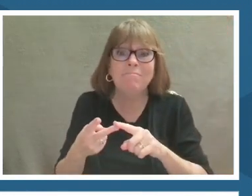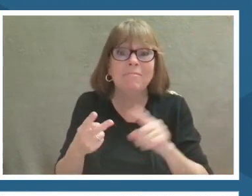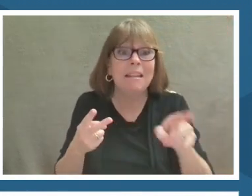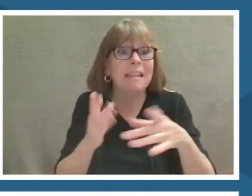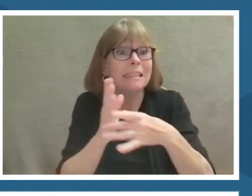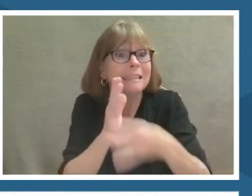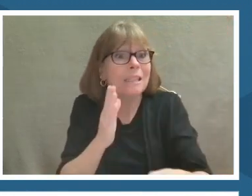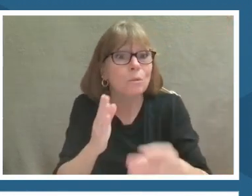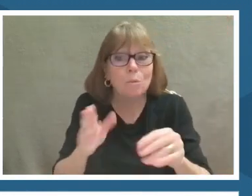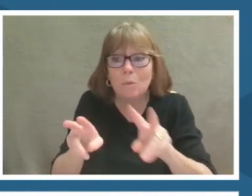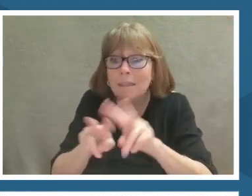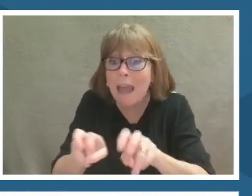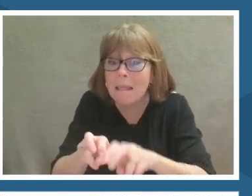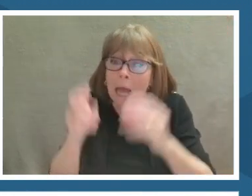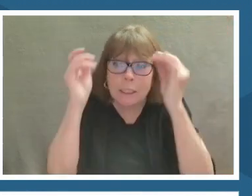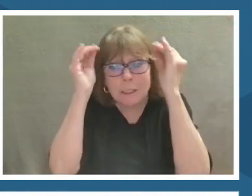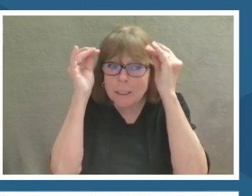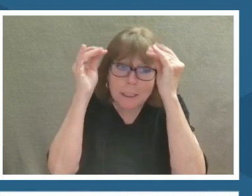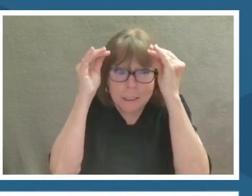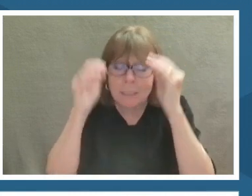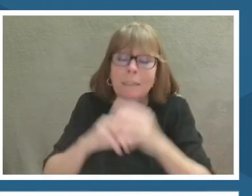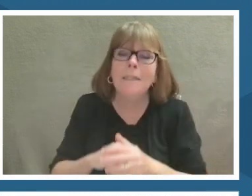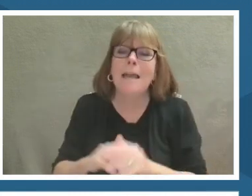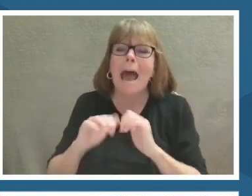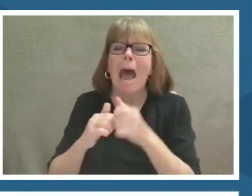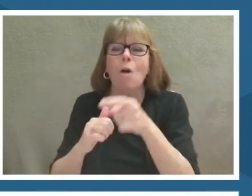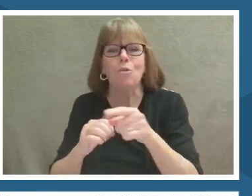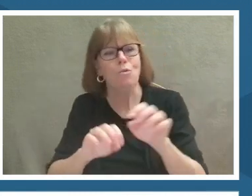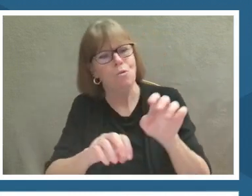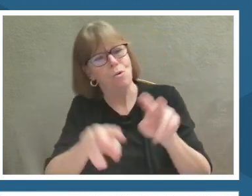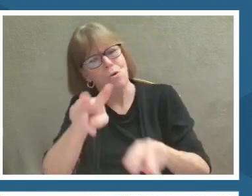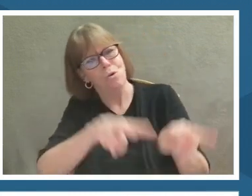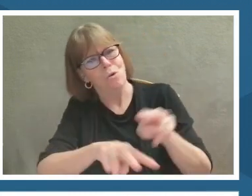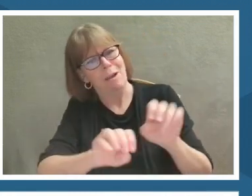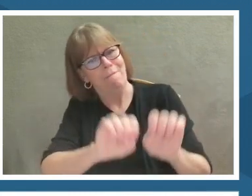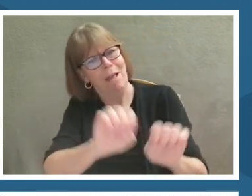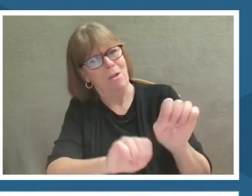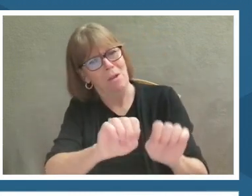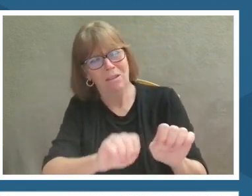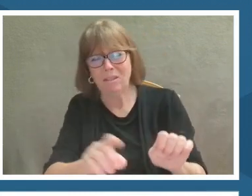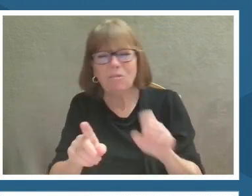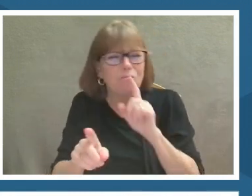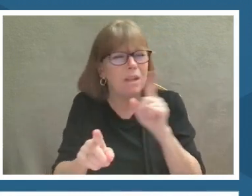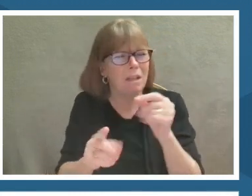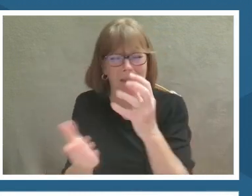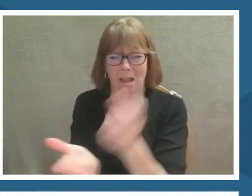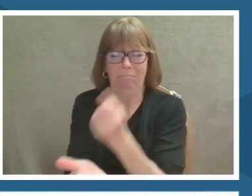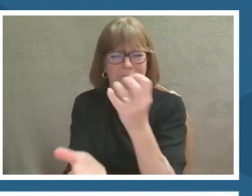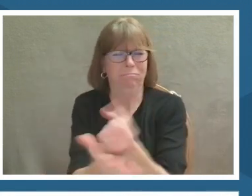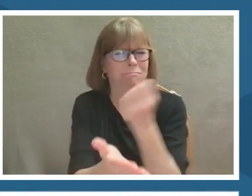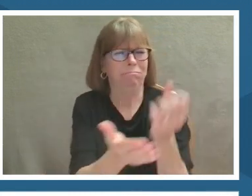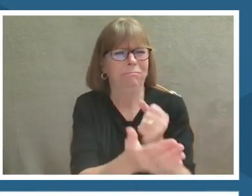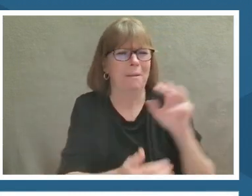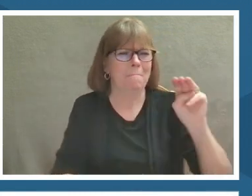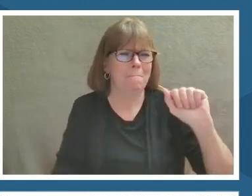lots of great ways to maximize on convergence education some enough of me